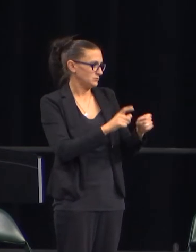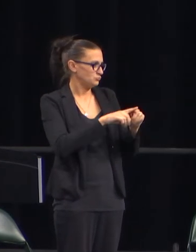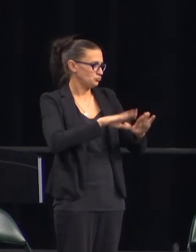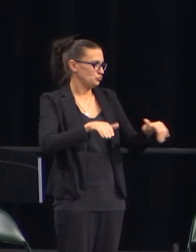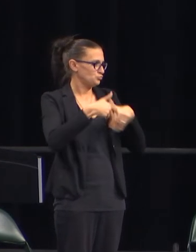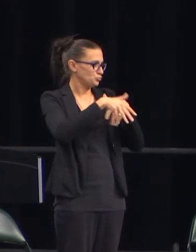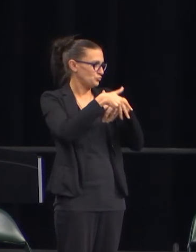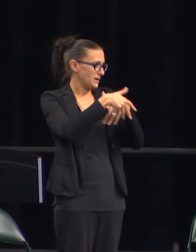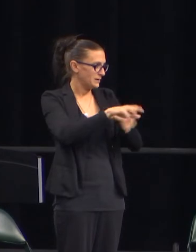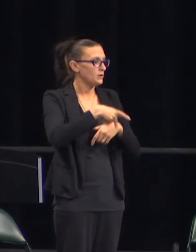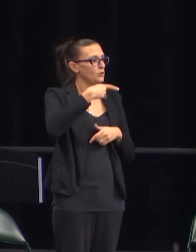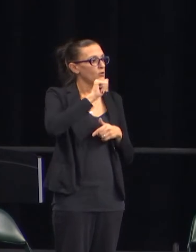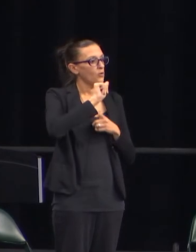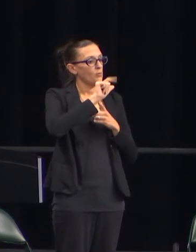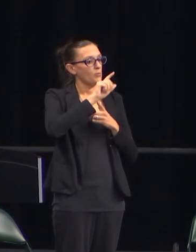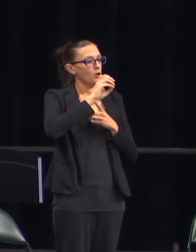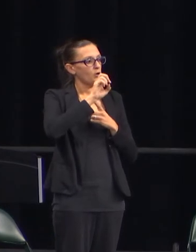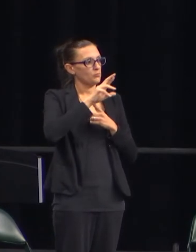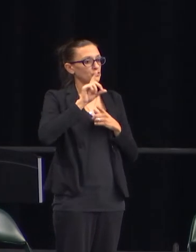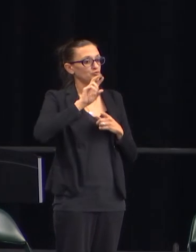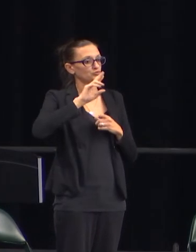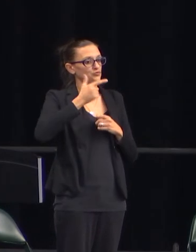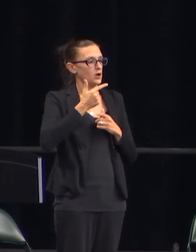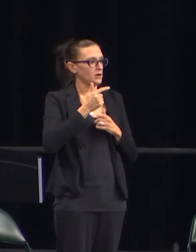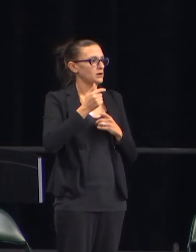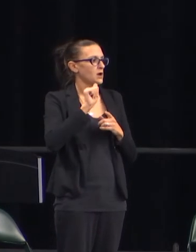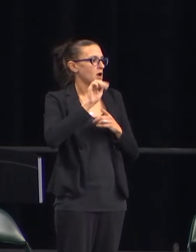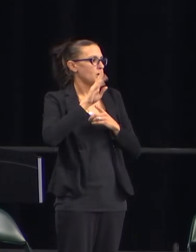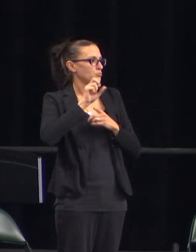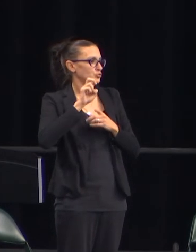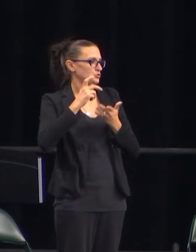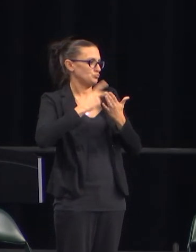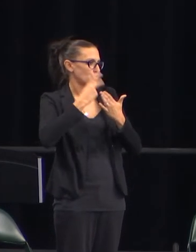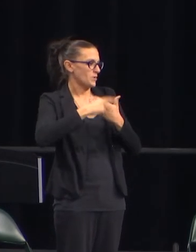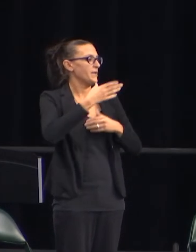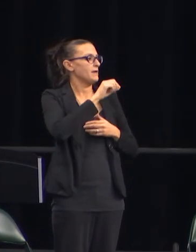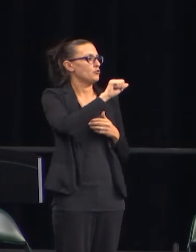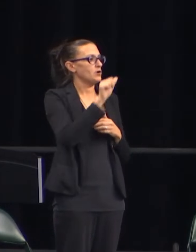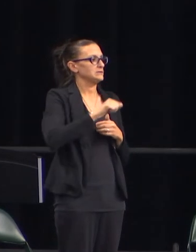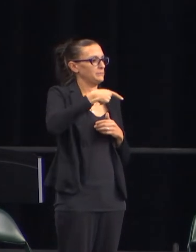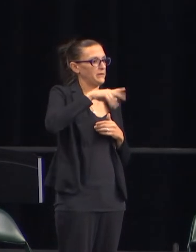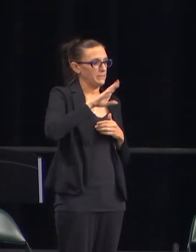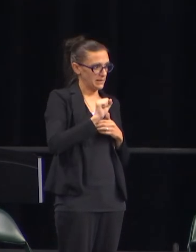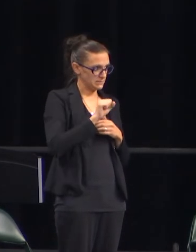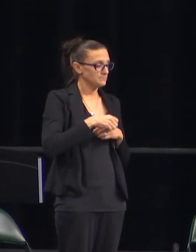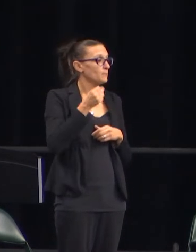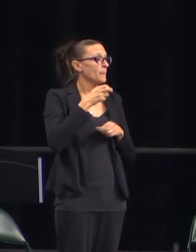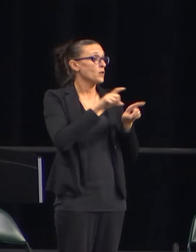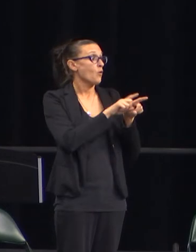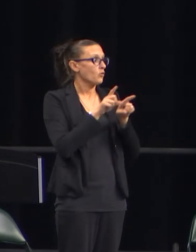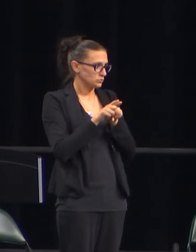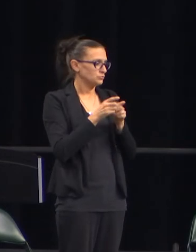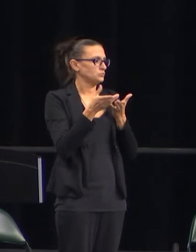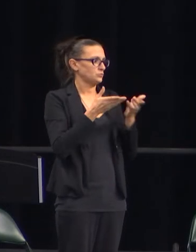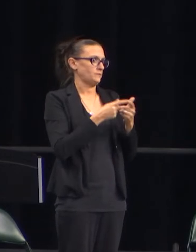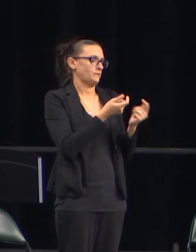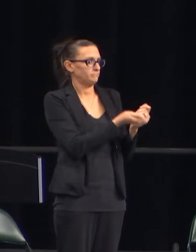the Palmer Drug Abuse Program, and Austin PBS. She has also served on a number of boards